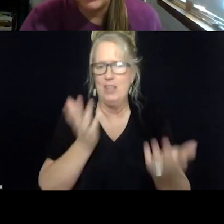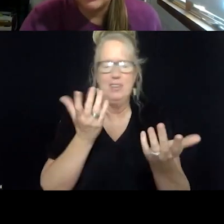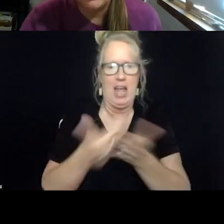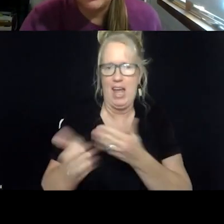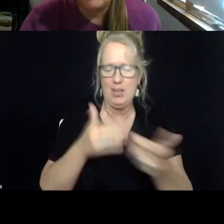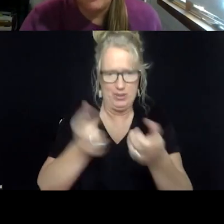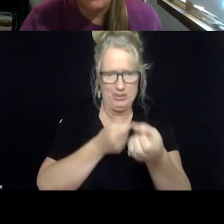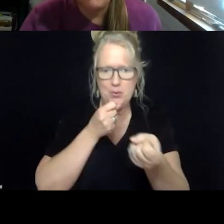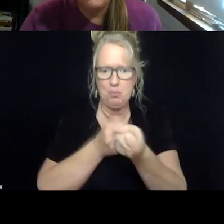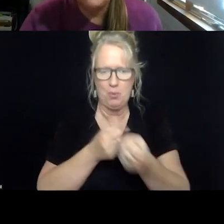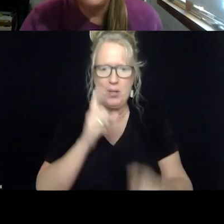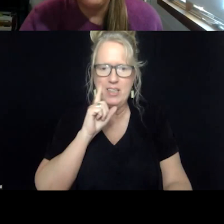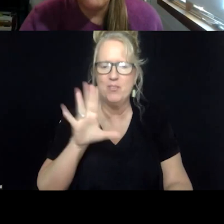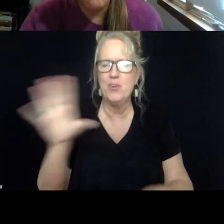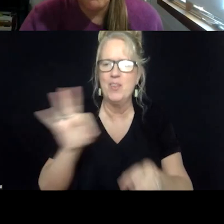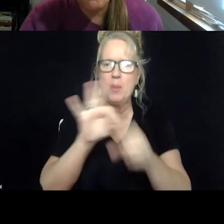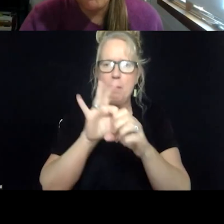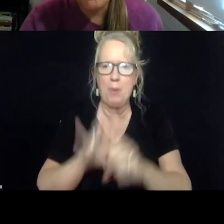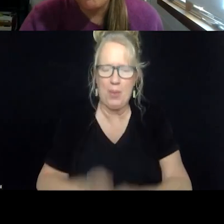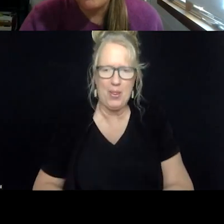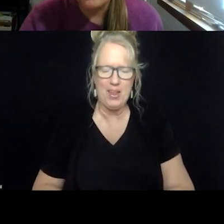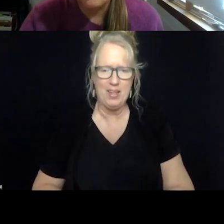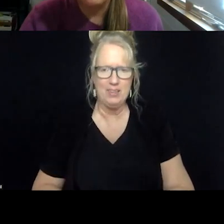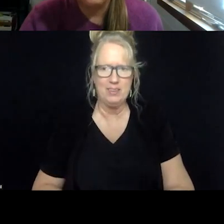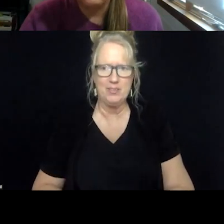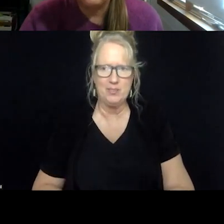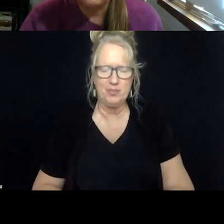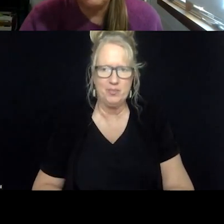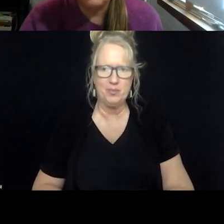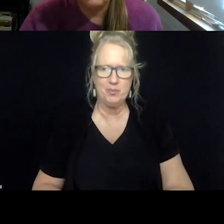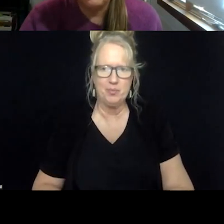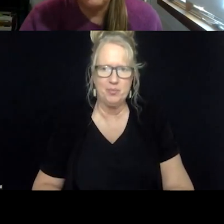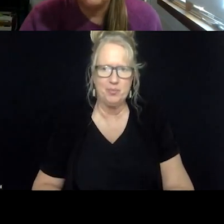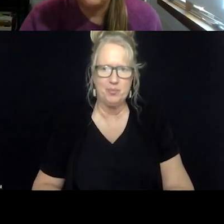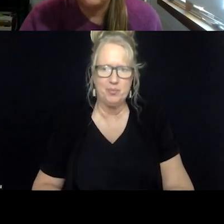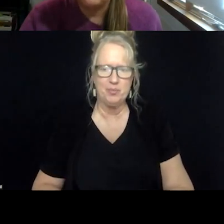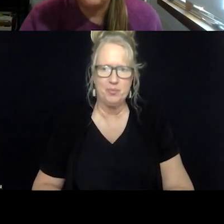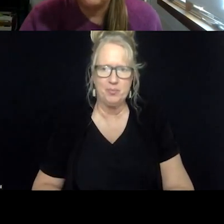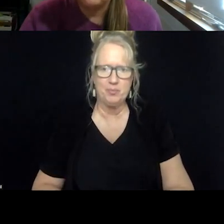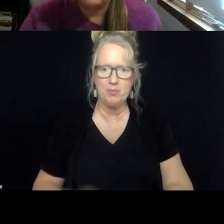IS THERE ANYONE THAT YOU WOULD LIKE TO BRING UP TO HELP YOU